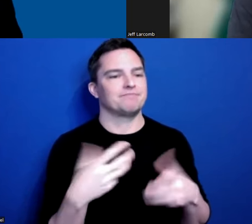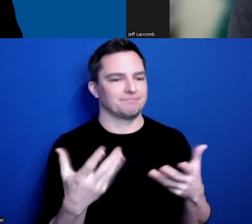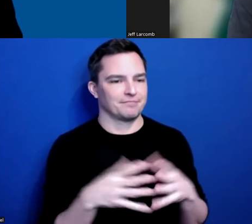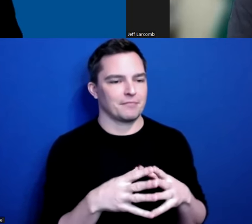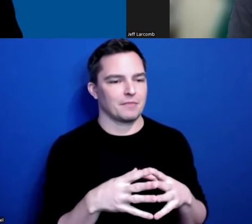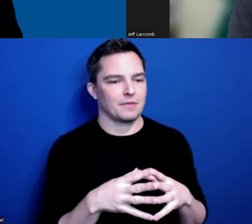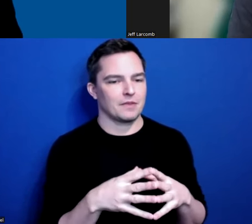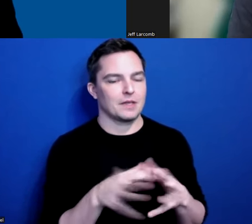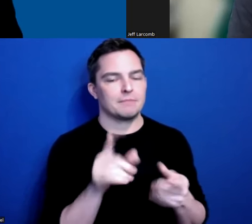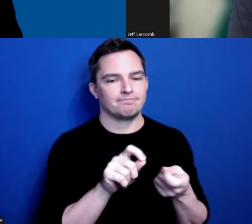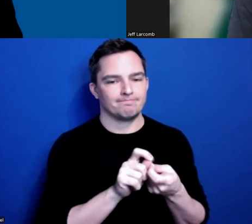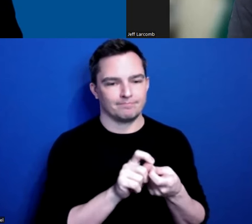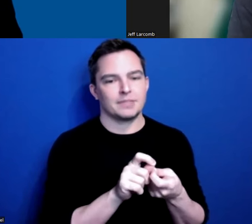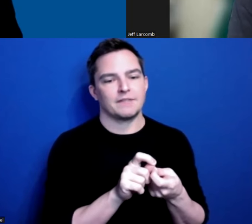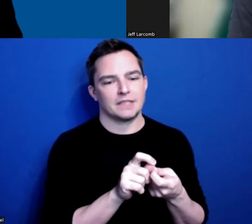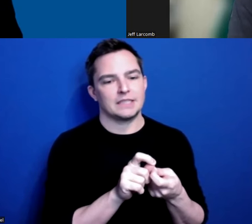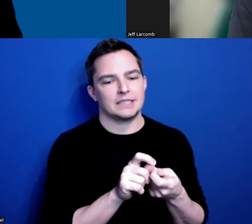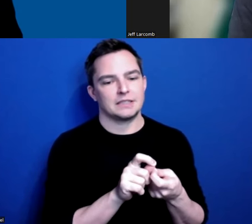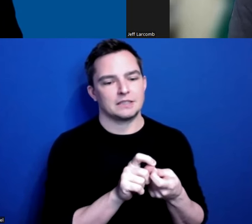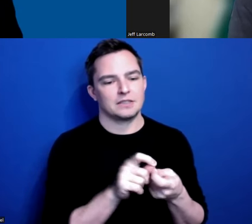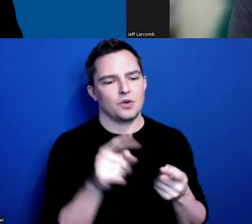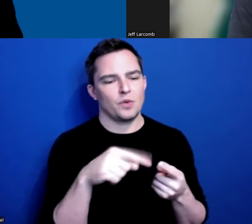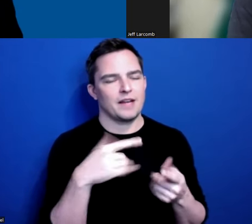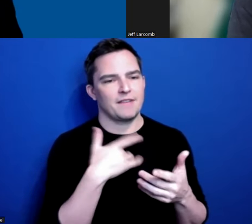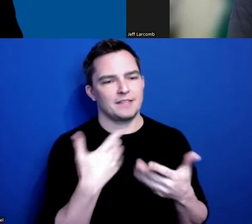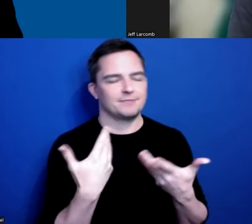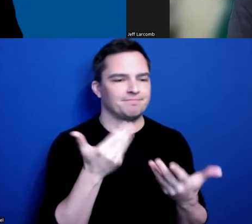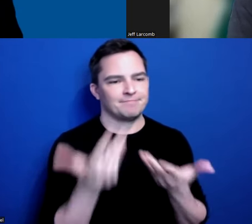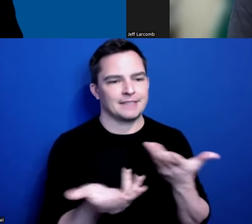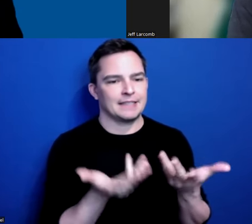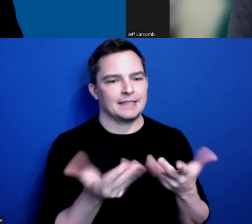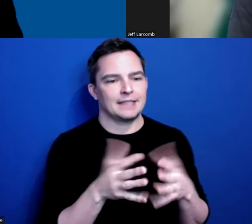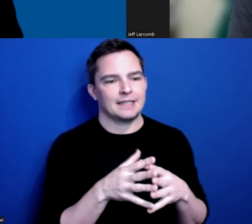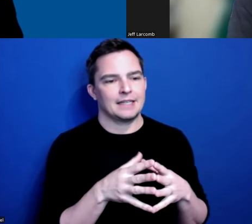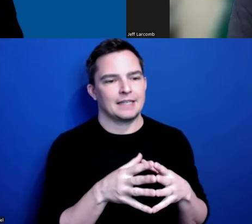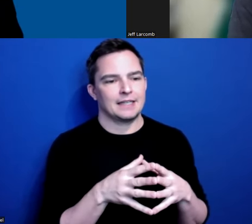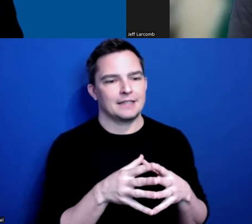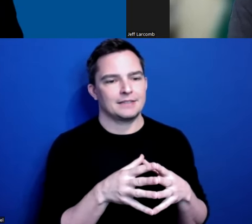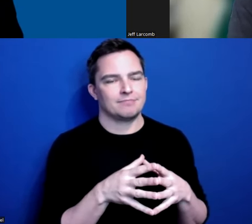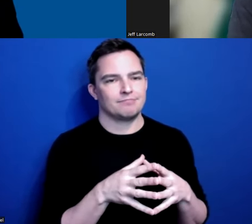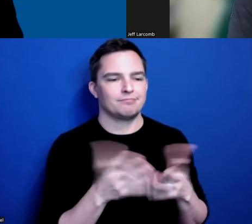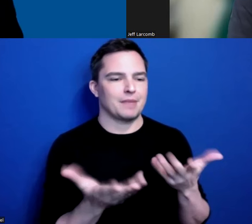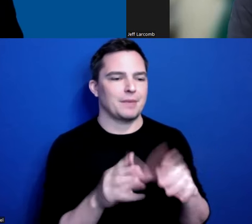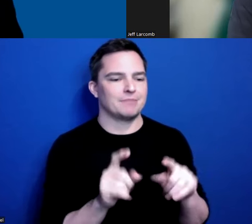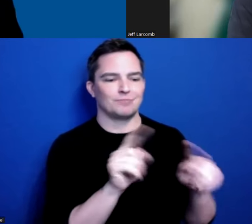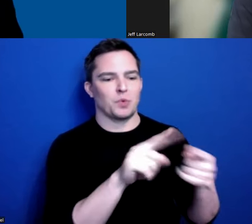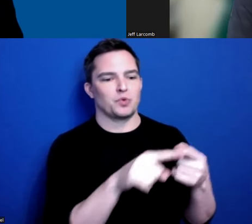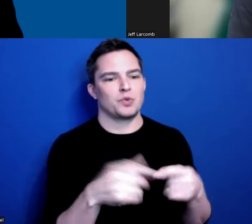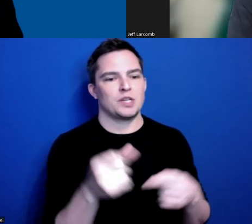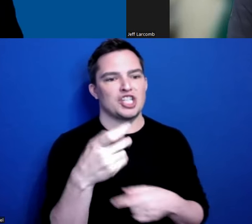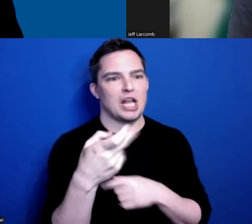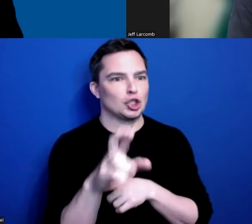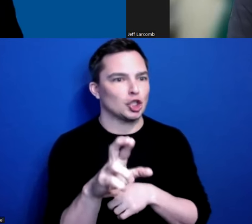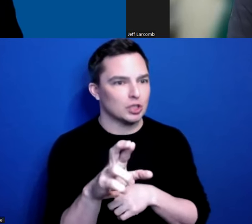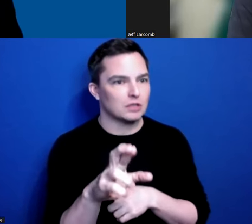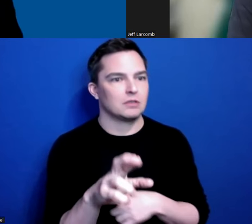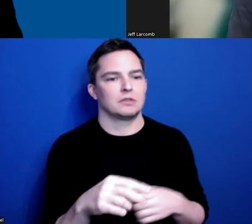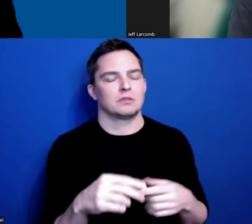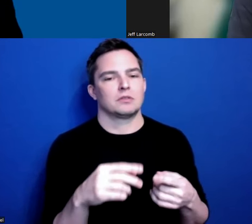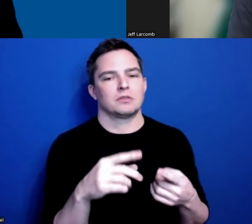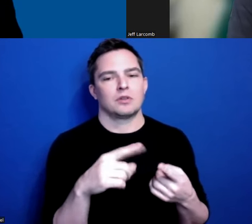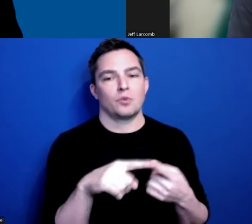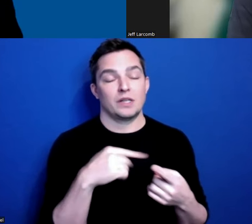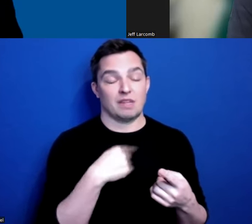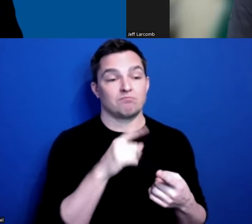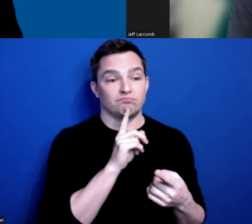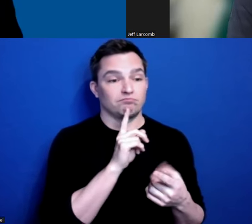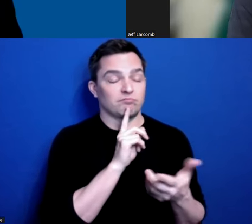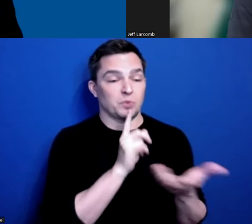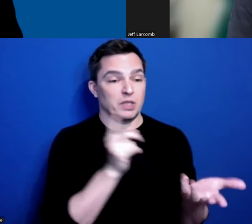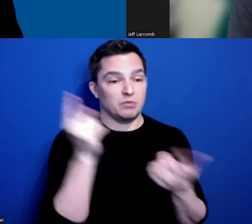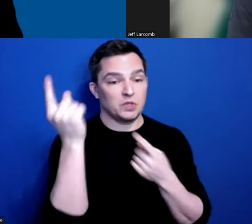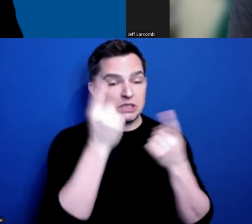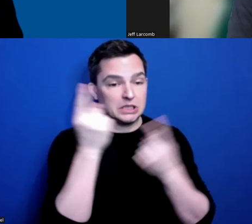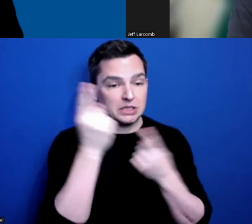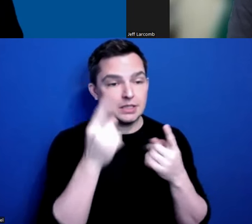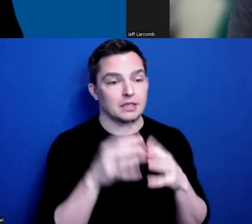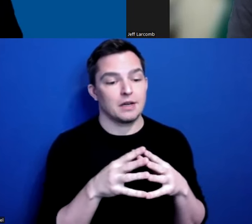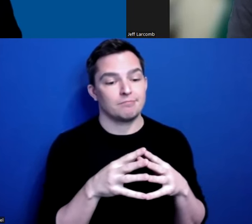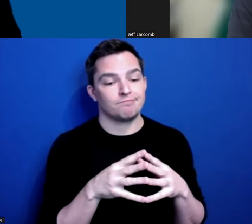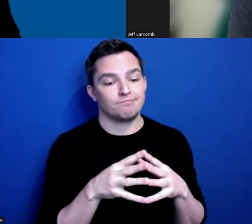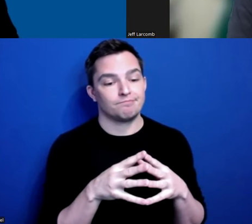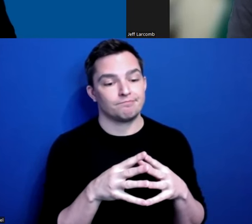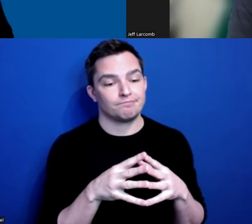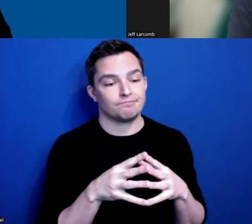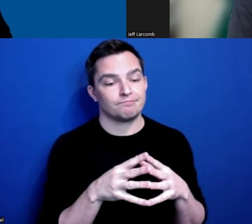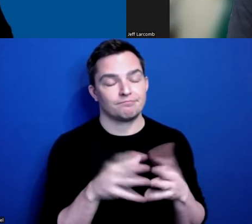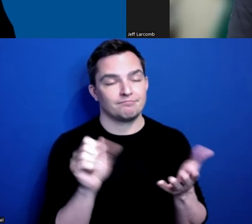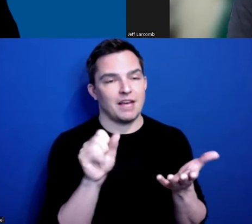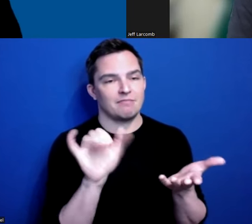Especially when I was on the verge of going into a shelter, or when I really thought…, yeah, when